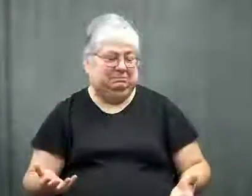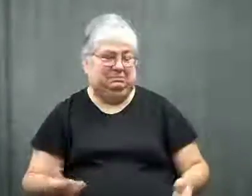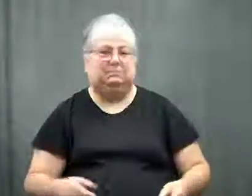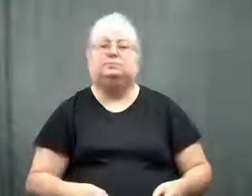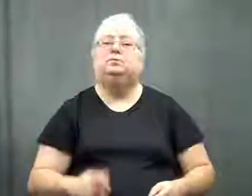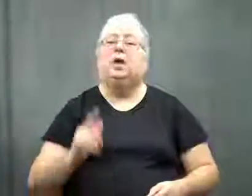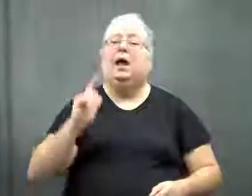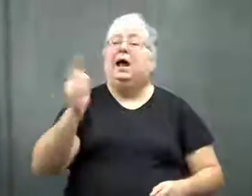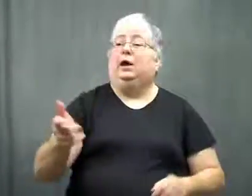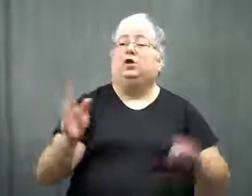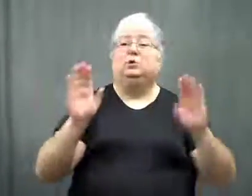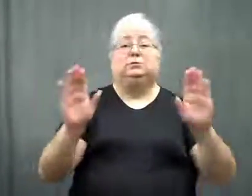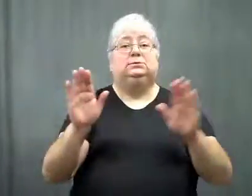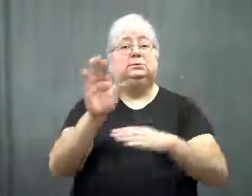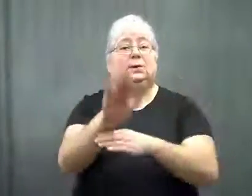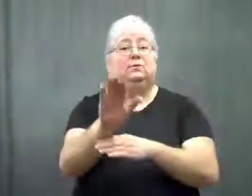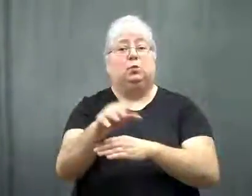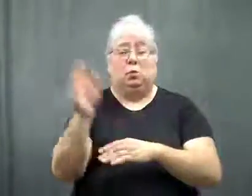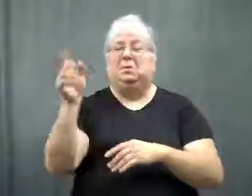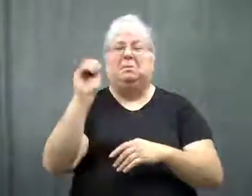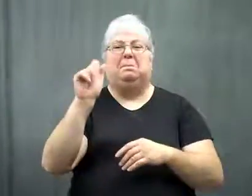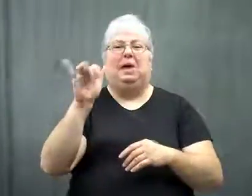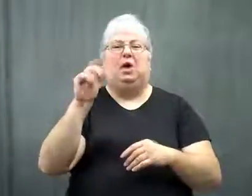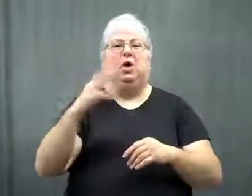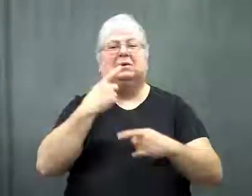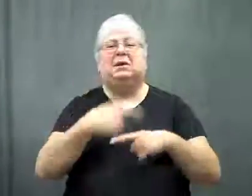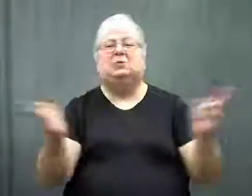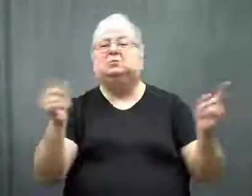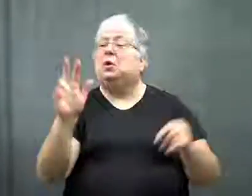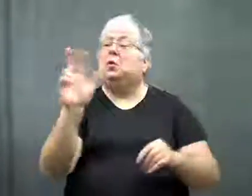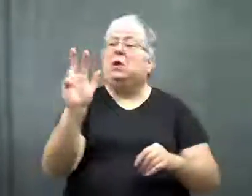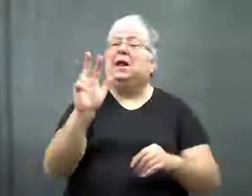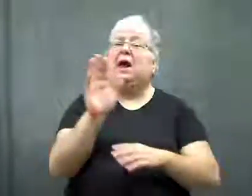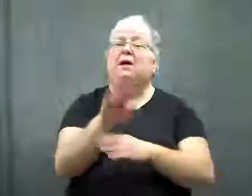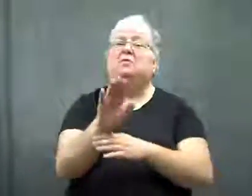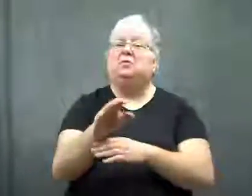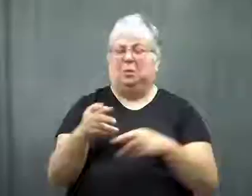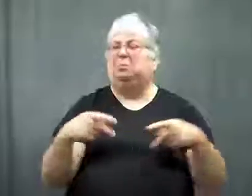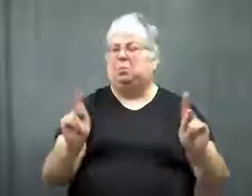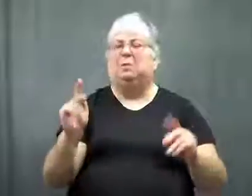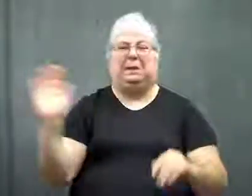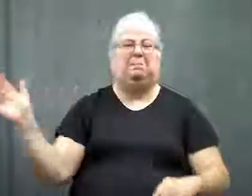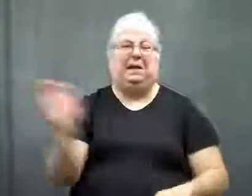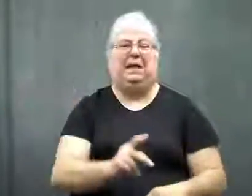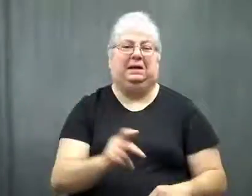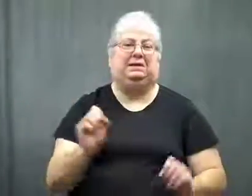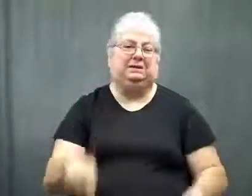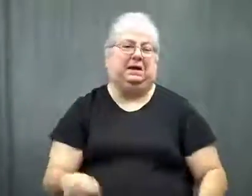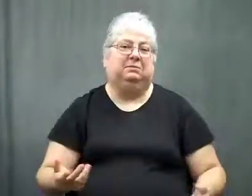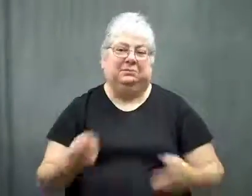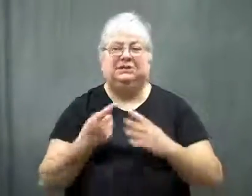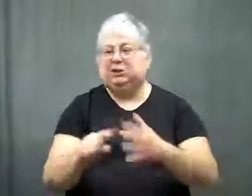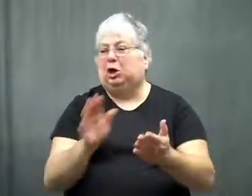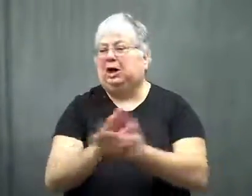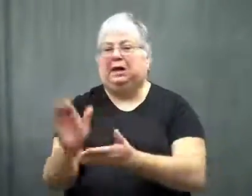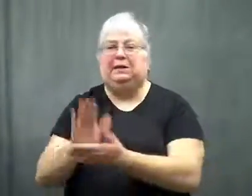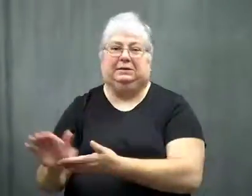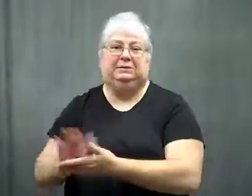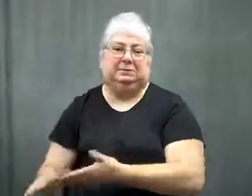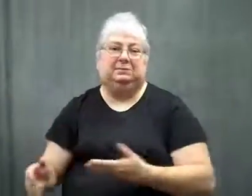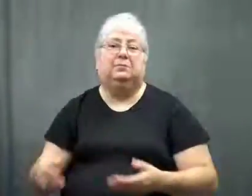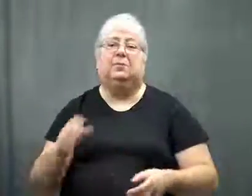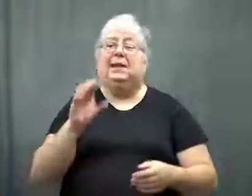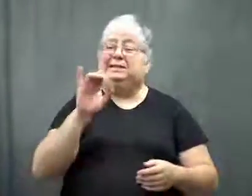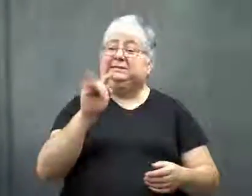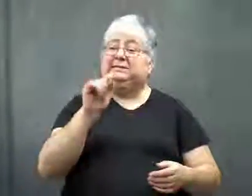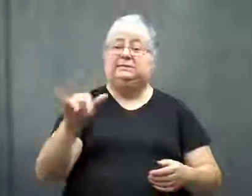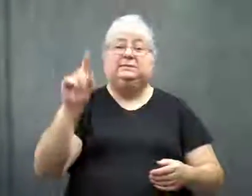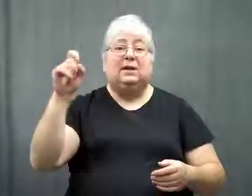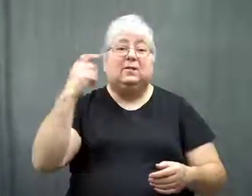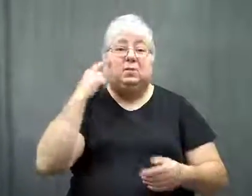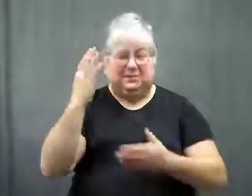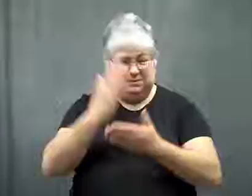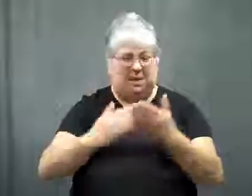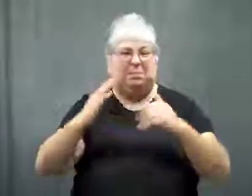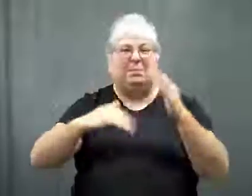The mayor announced the evacuation order was cancelled 3 pm Sunday, and cleanup could start.